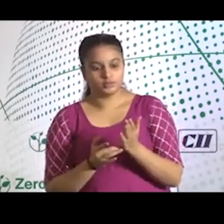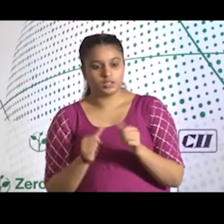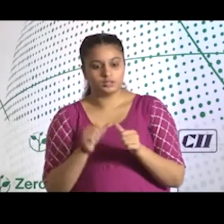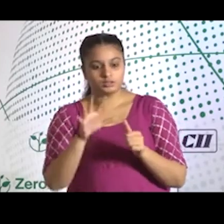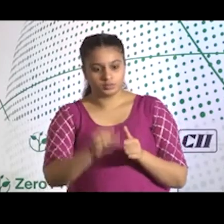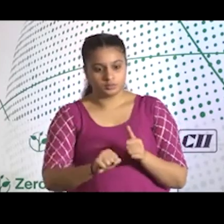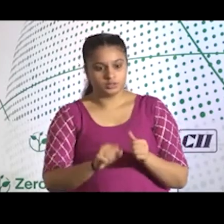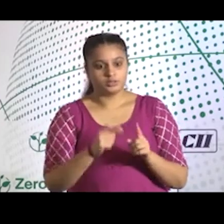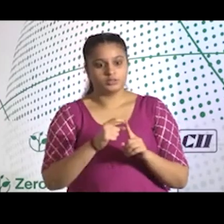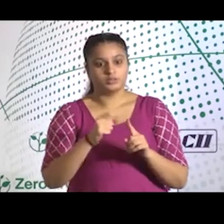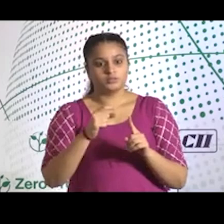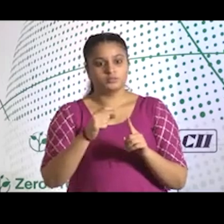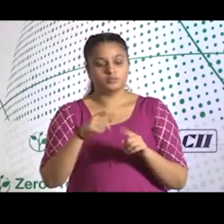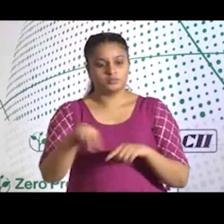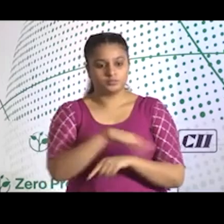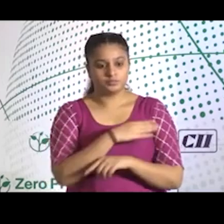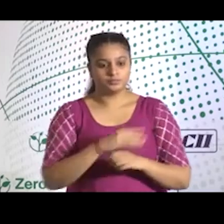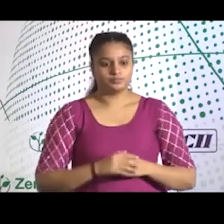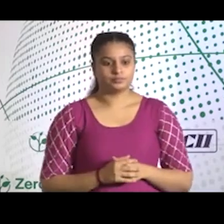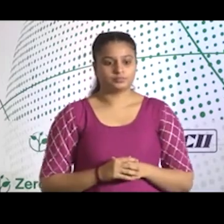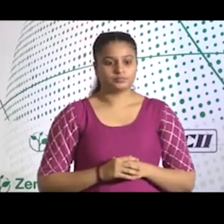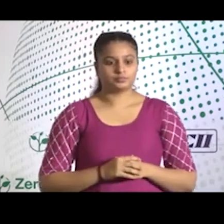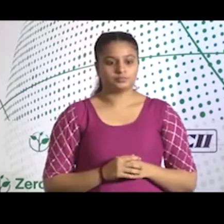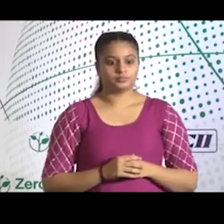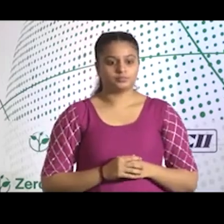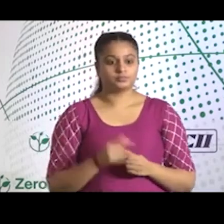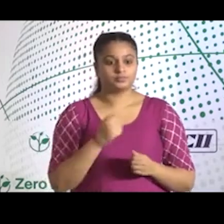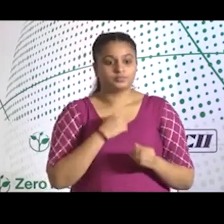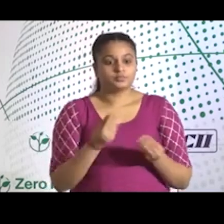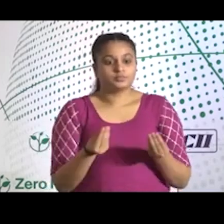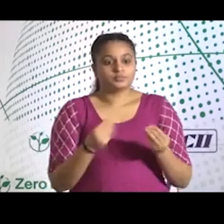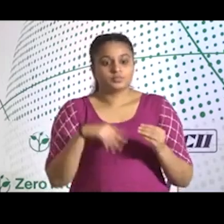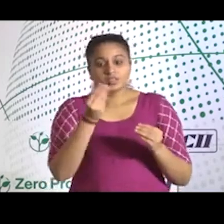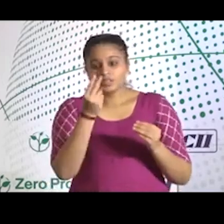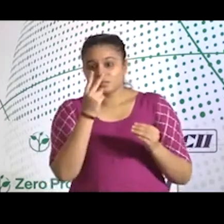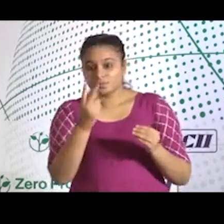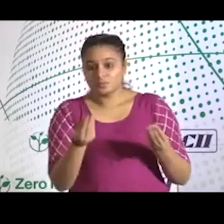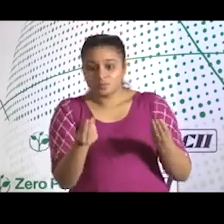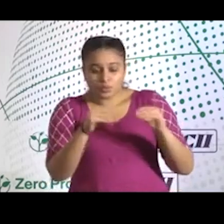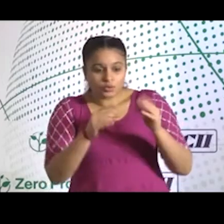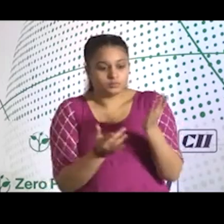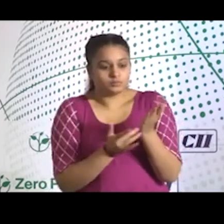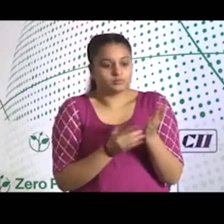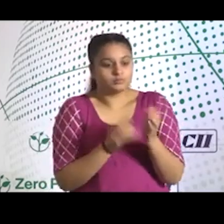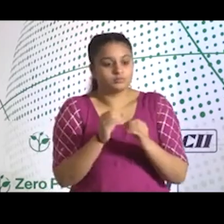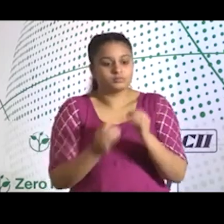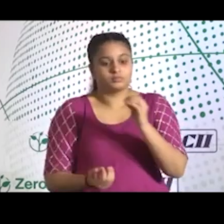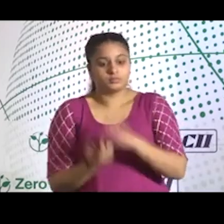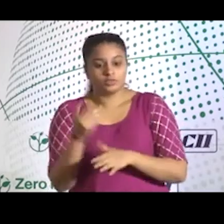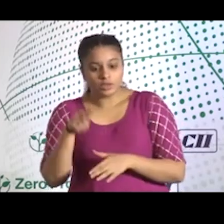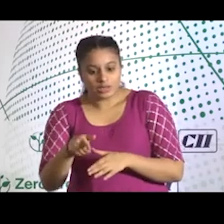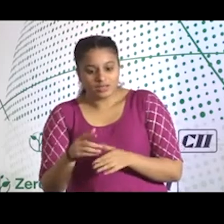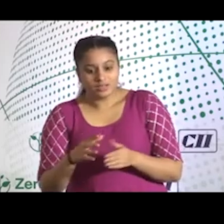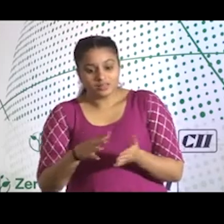And our aim is that we want to see more tech organizations learn accessibility, right?